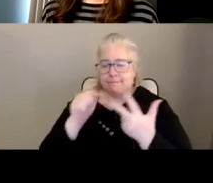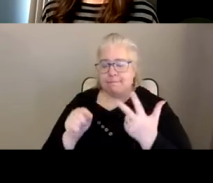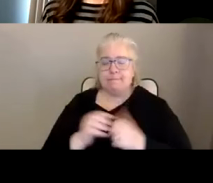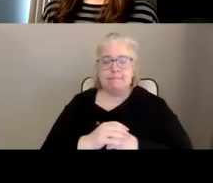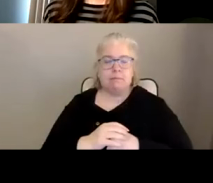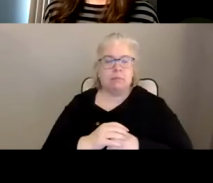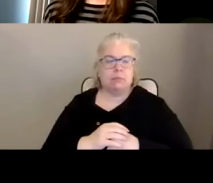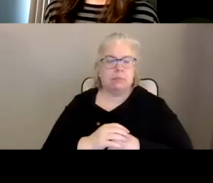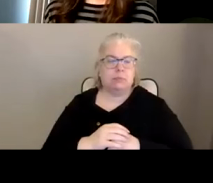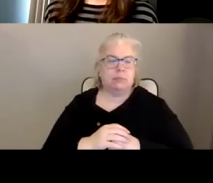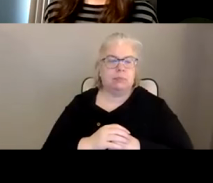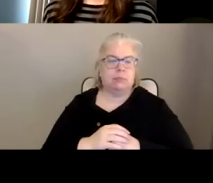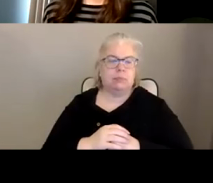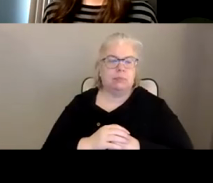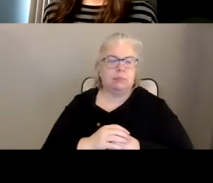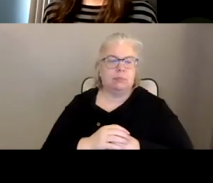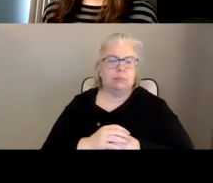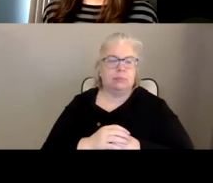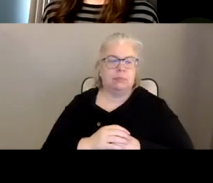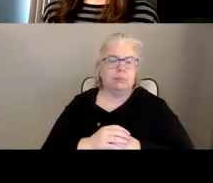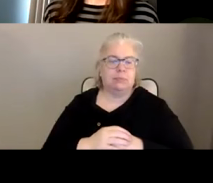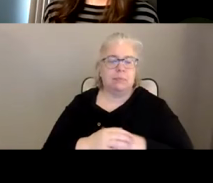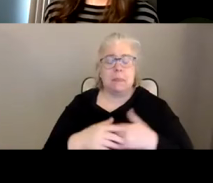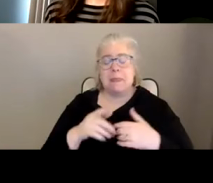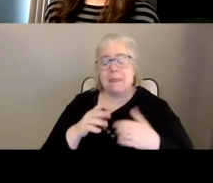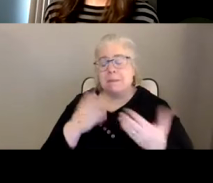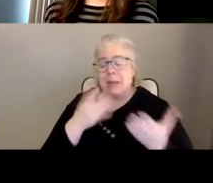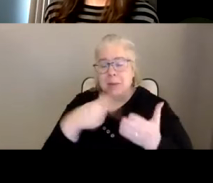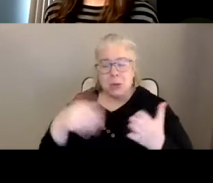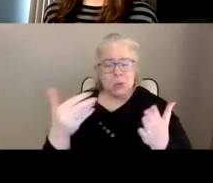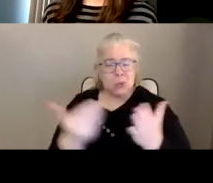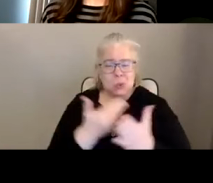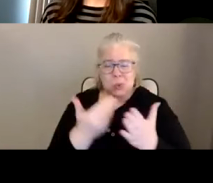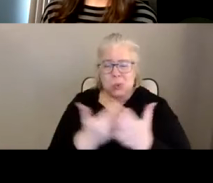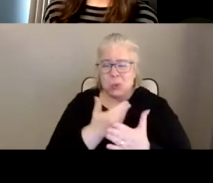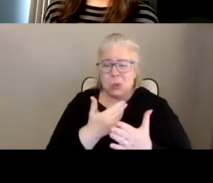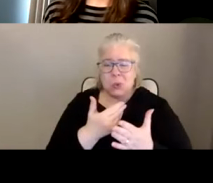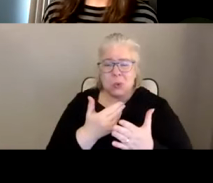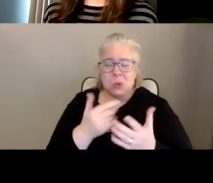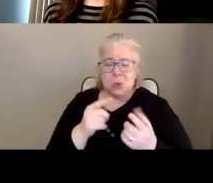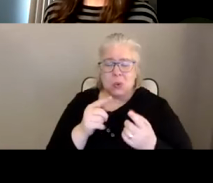Now, some of you may be brand new to this and maybe haven't done a plan when it comes to language access